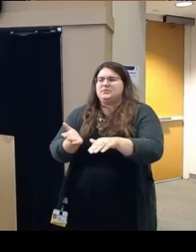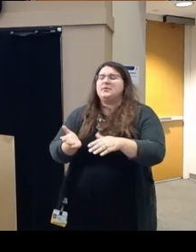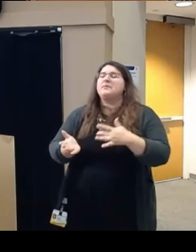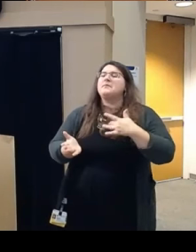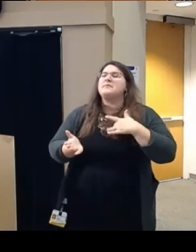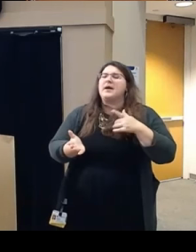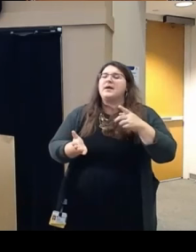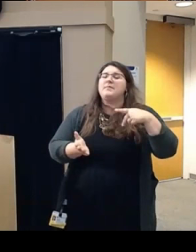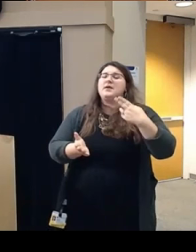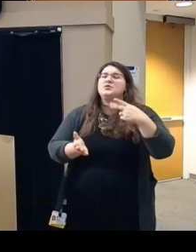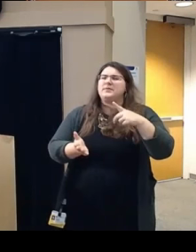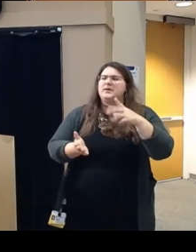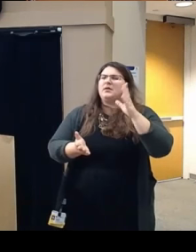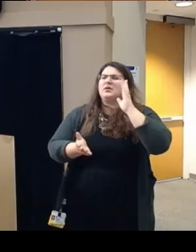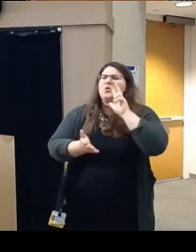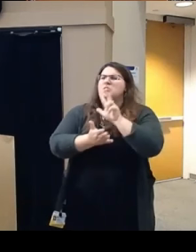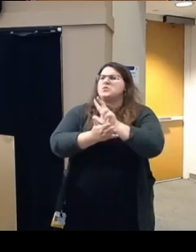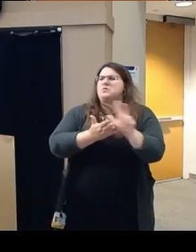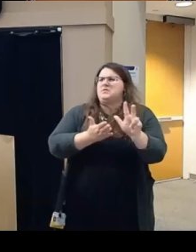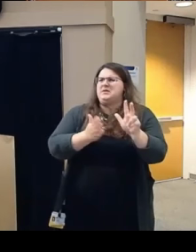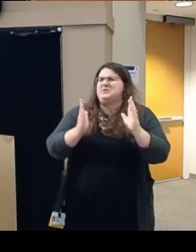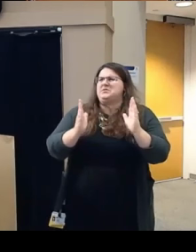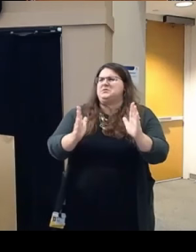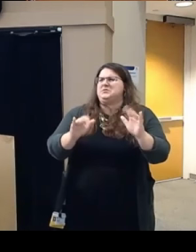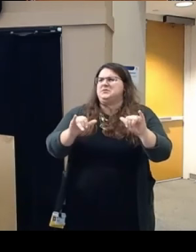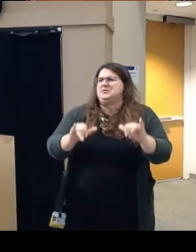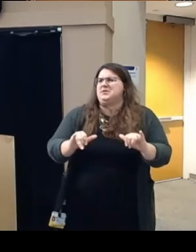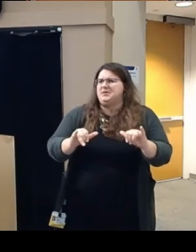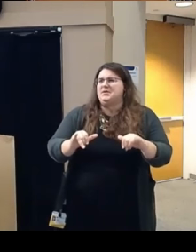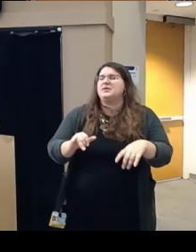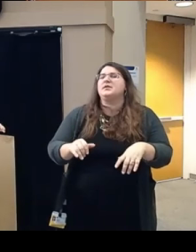time where some will have old and some will have new um but the turnover turnover will eventually